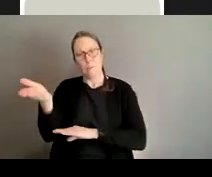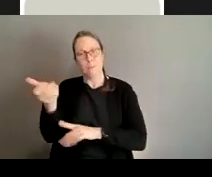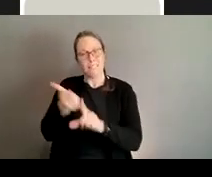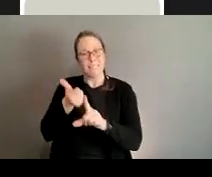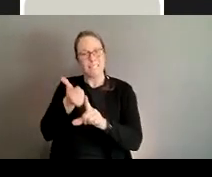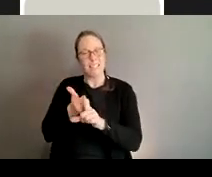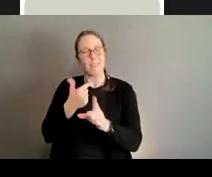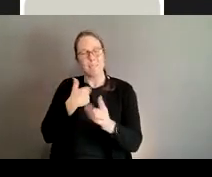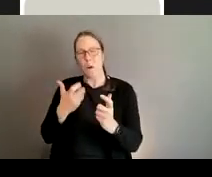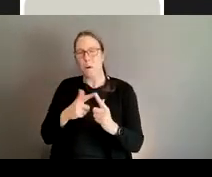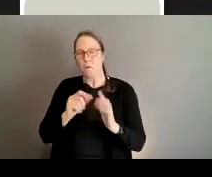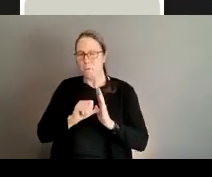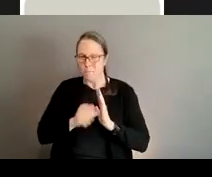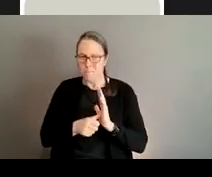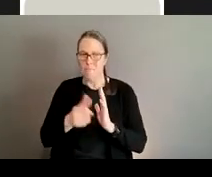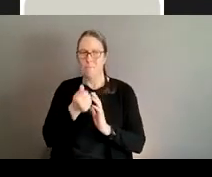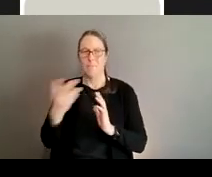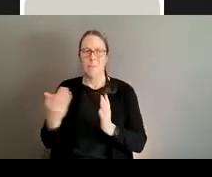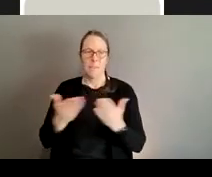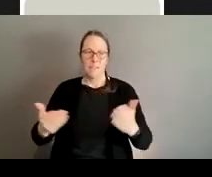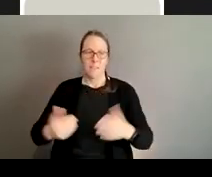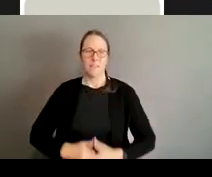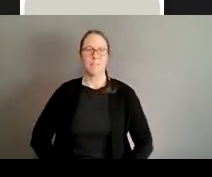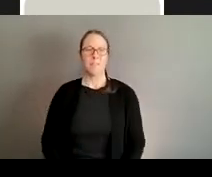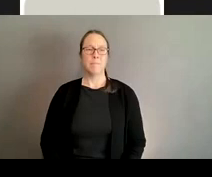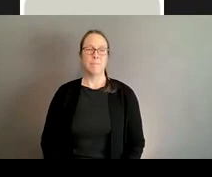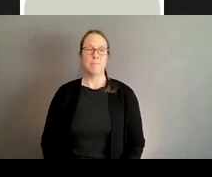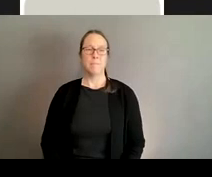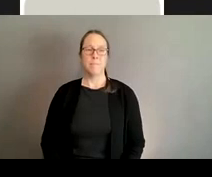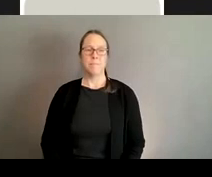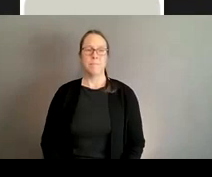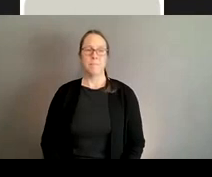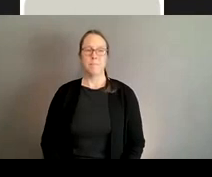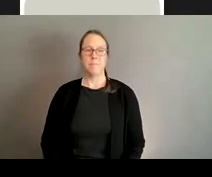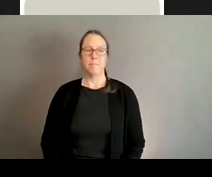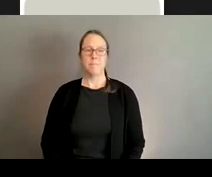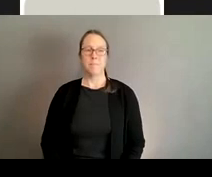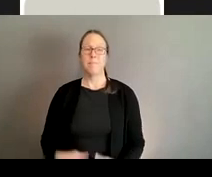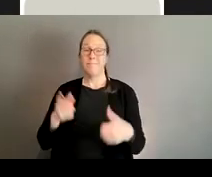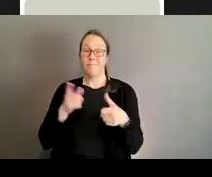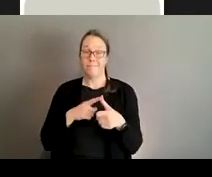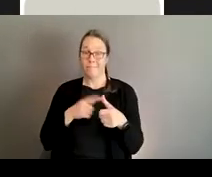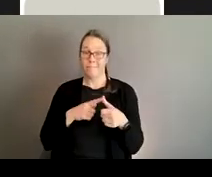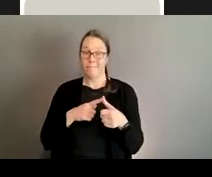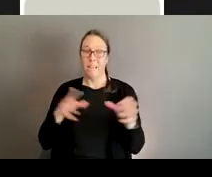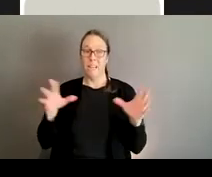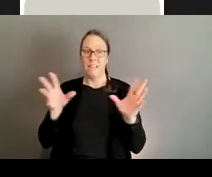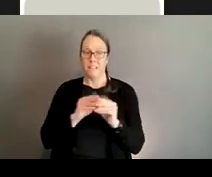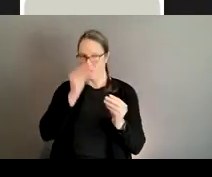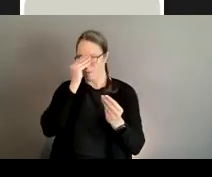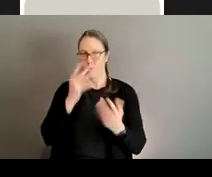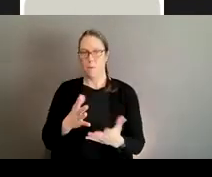to highlight a couple of things. One is the session information section. We are really